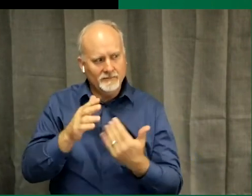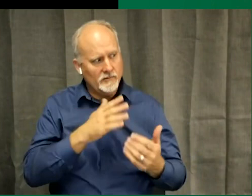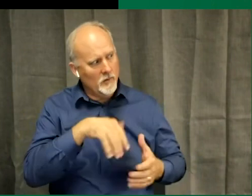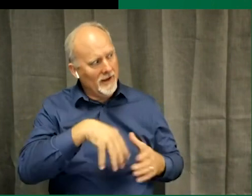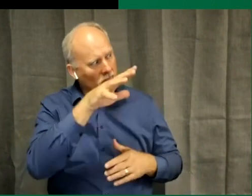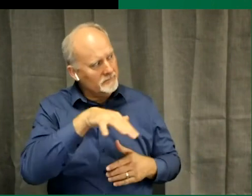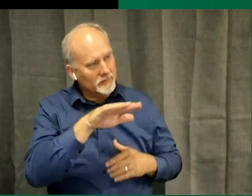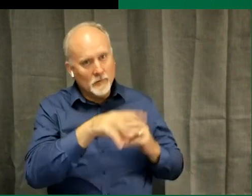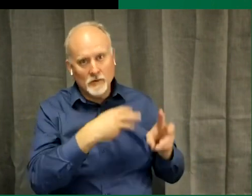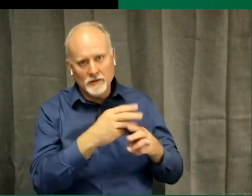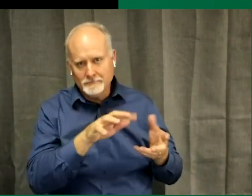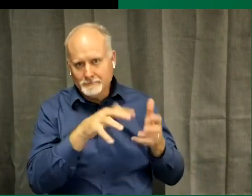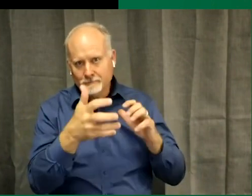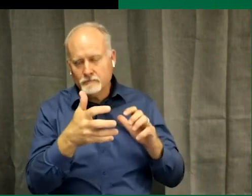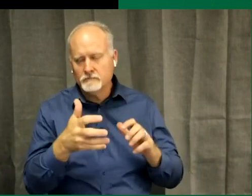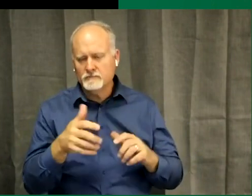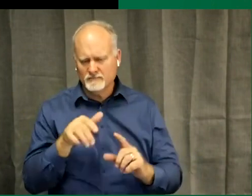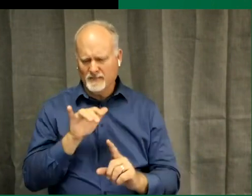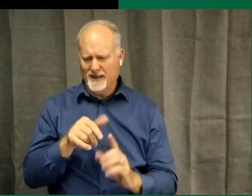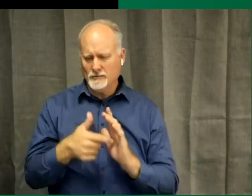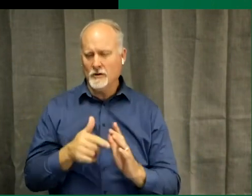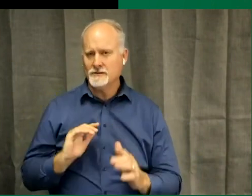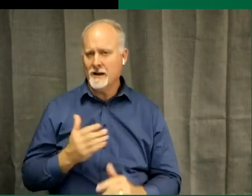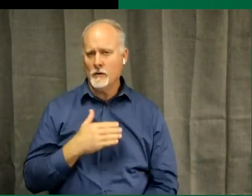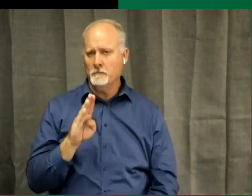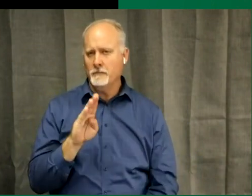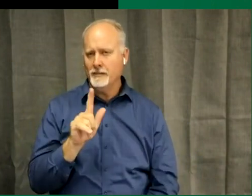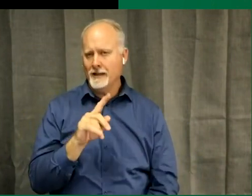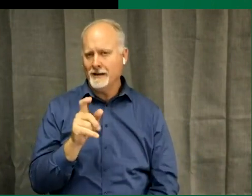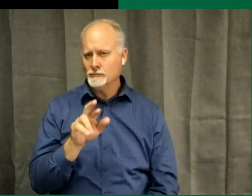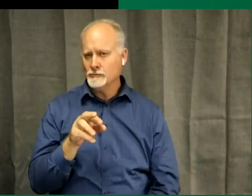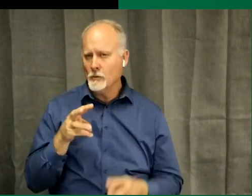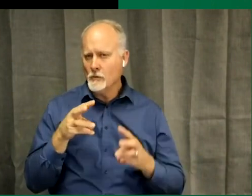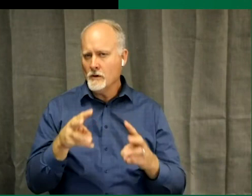demonstrates a core component of our uab creed the blazer way our creed emphasizes the tenets